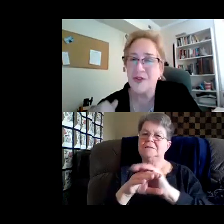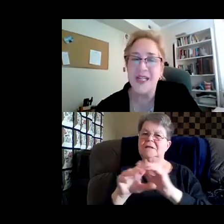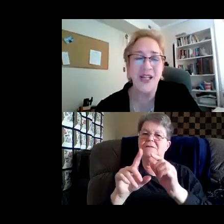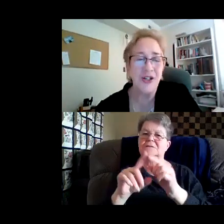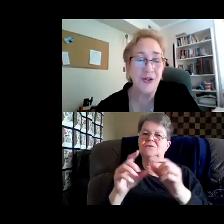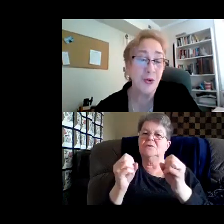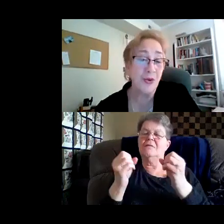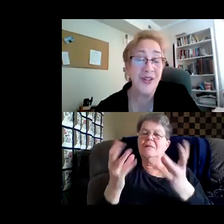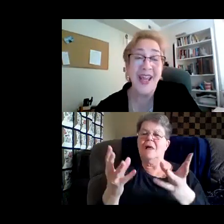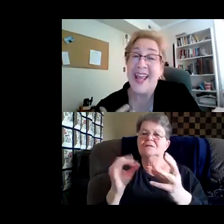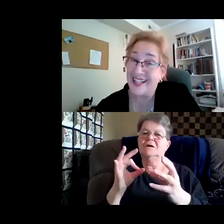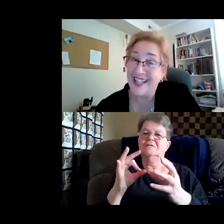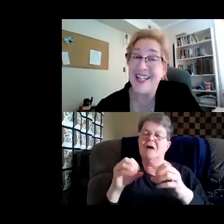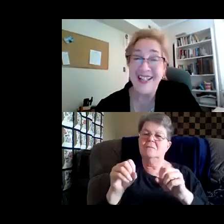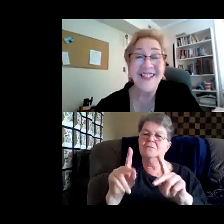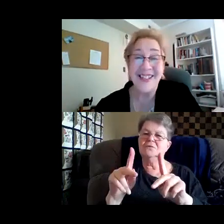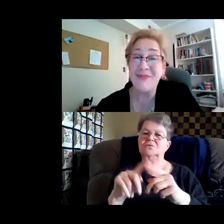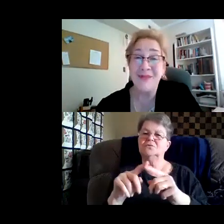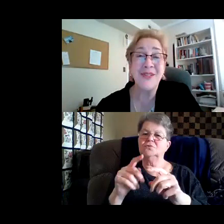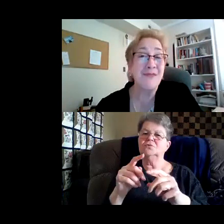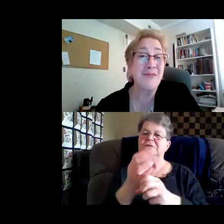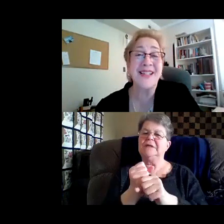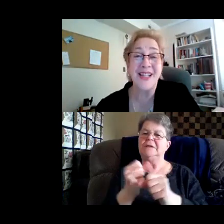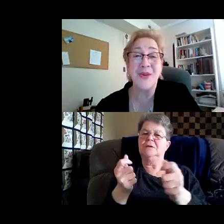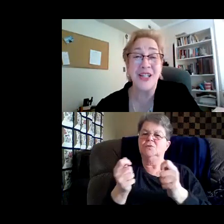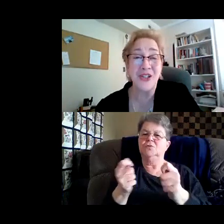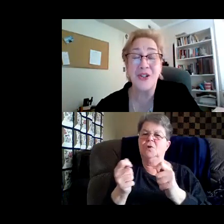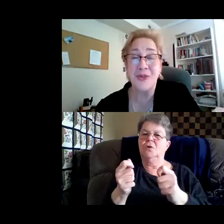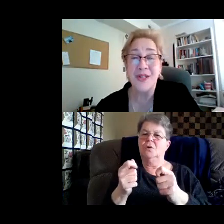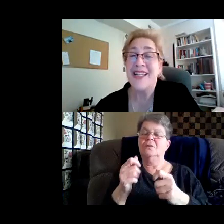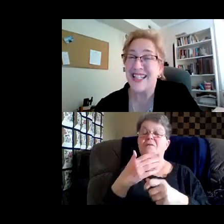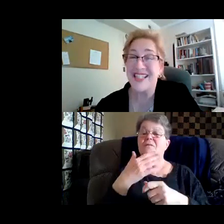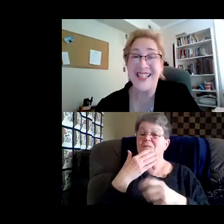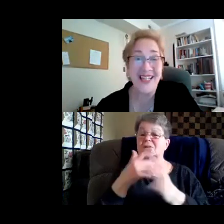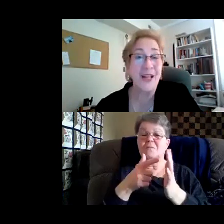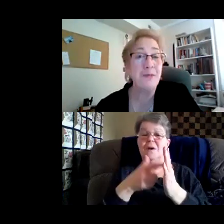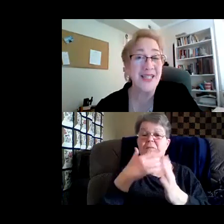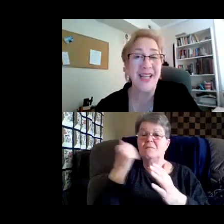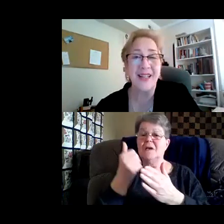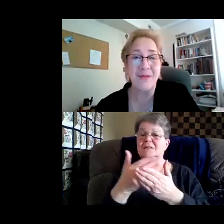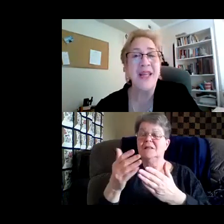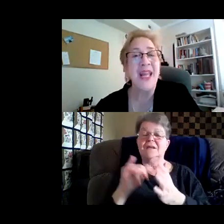to retaining controls. And sometimes the best thing we can do is to stand beside them